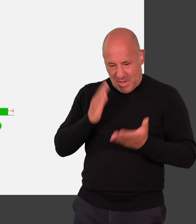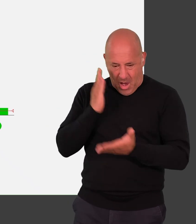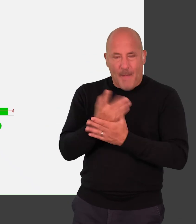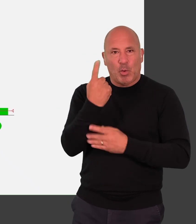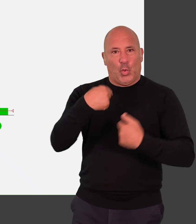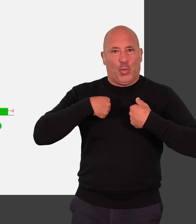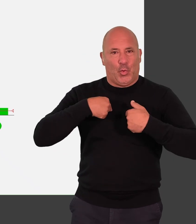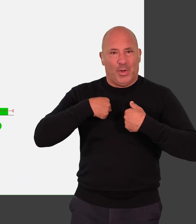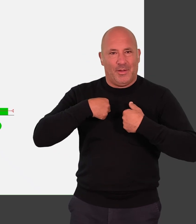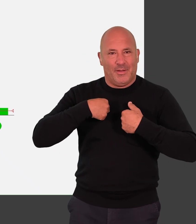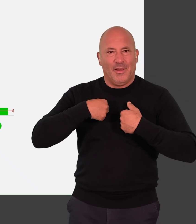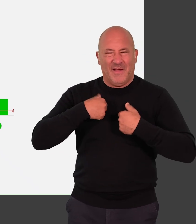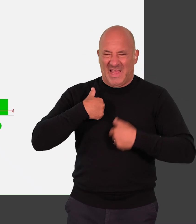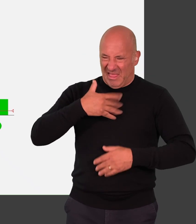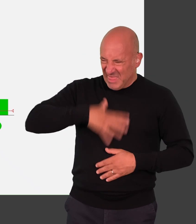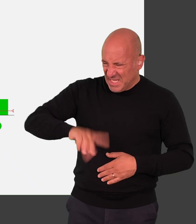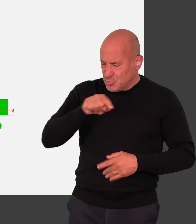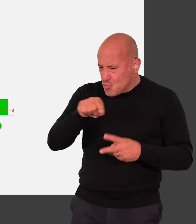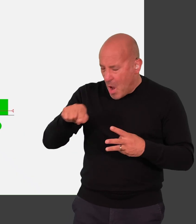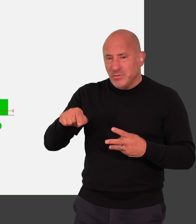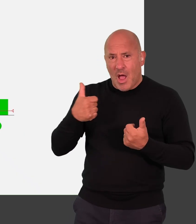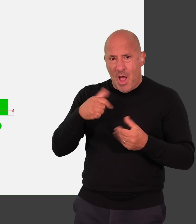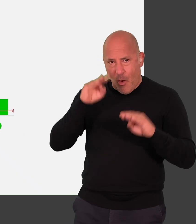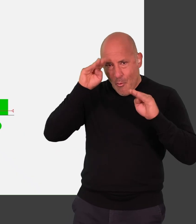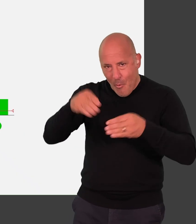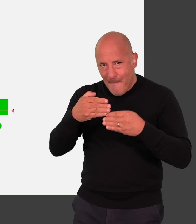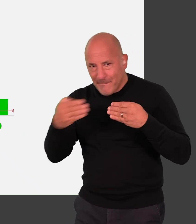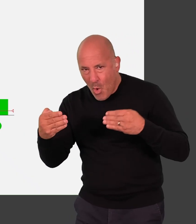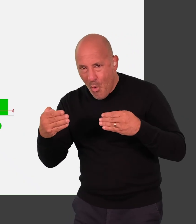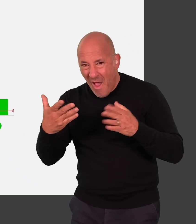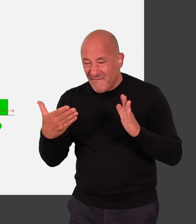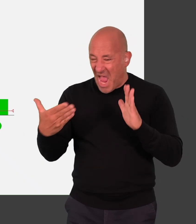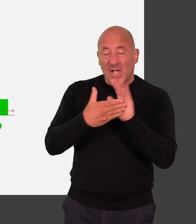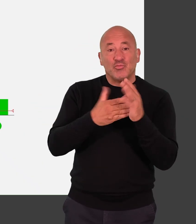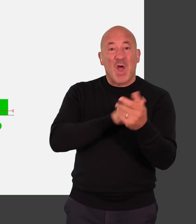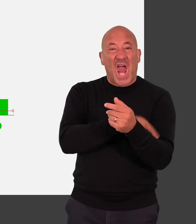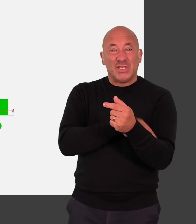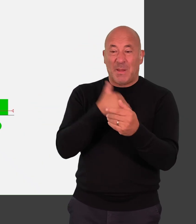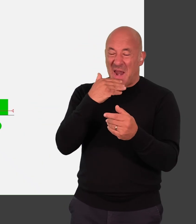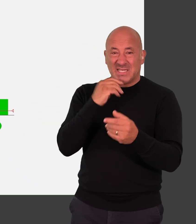enrich necessities, and boost the spare energy reserve.